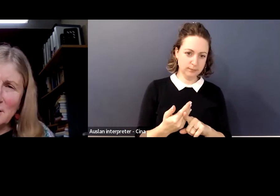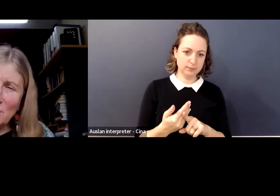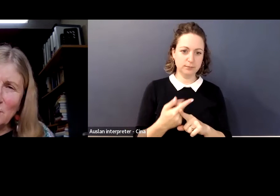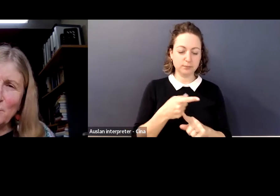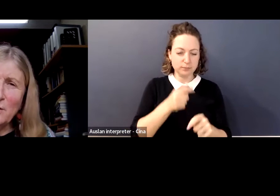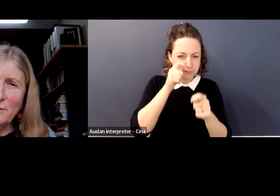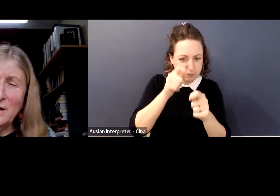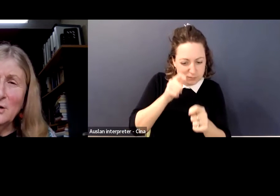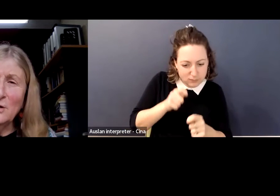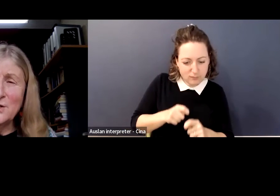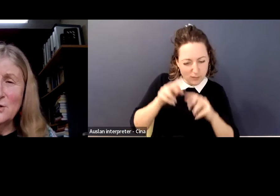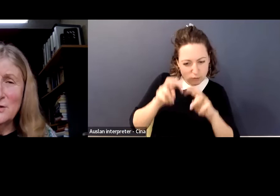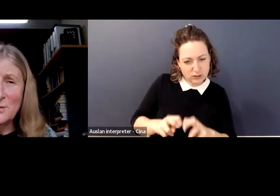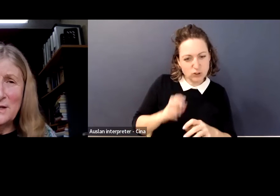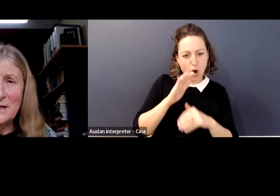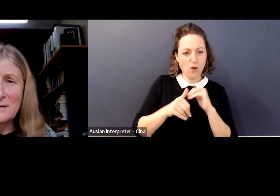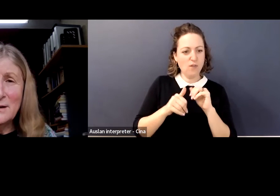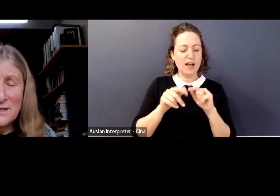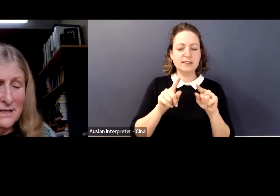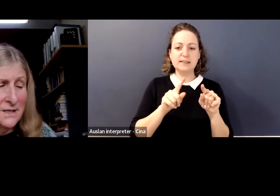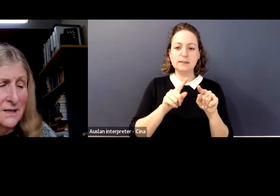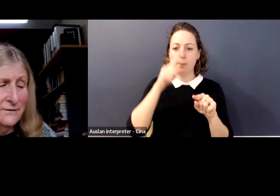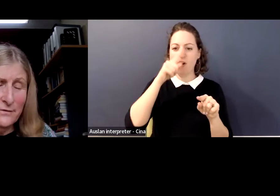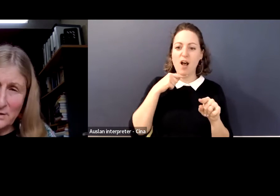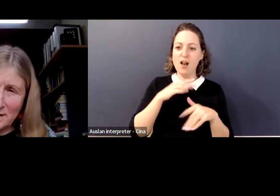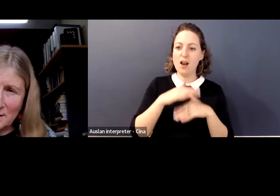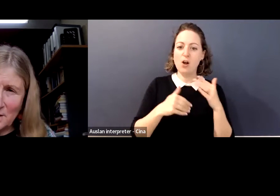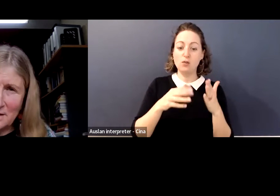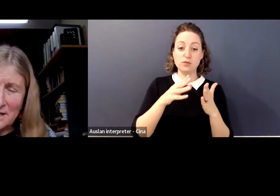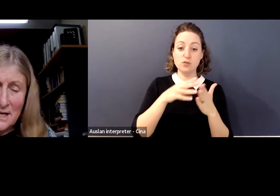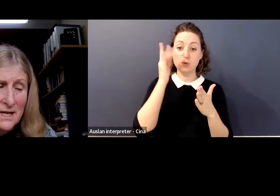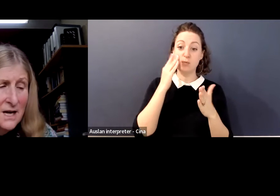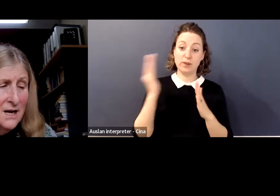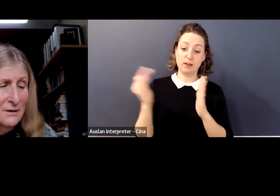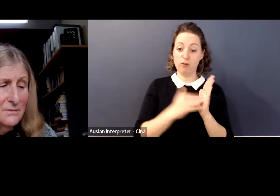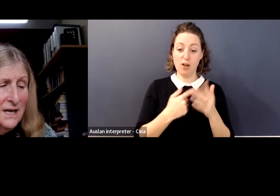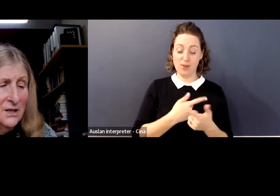a sort of profile of students when they come to DSF for assessments, and